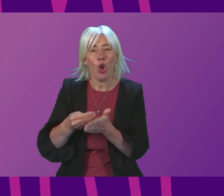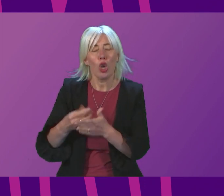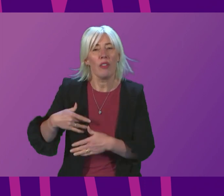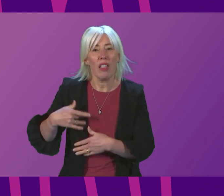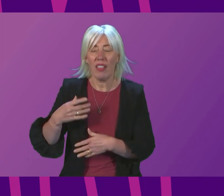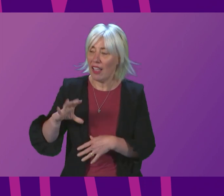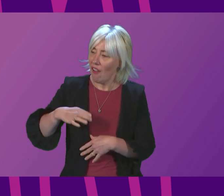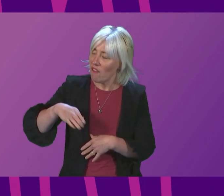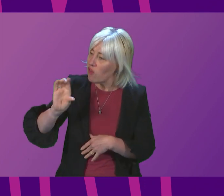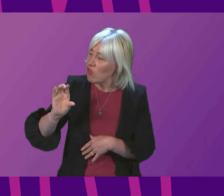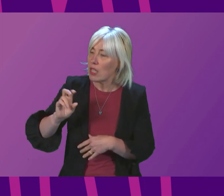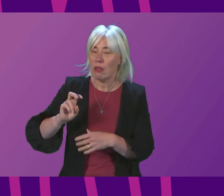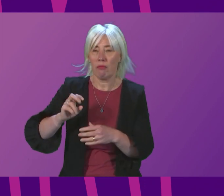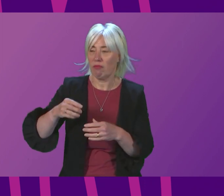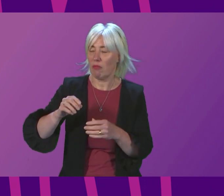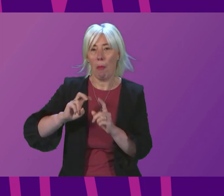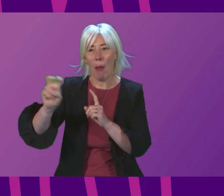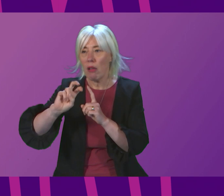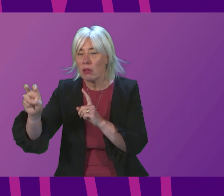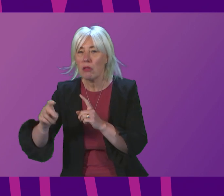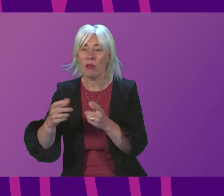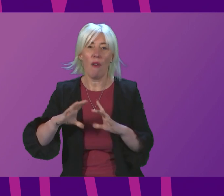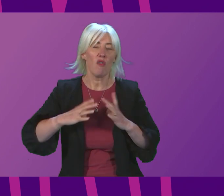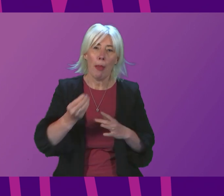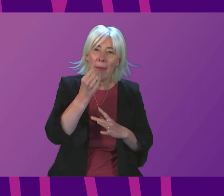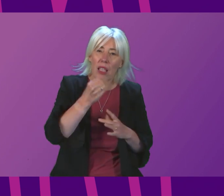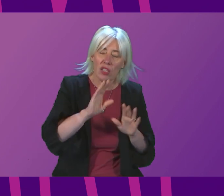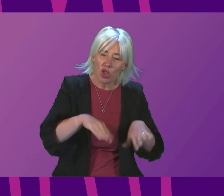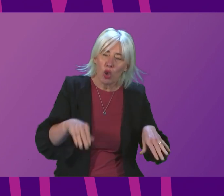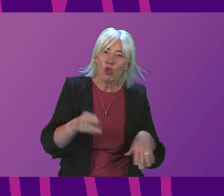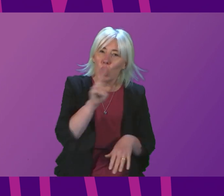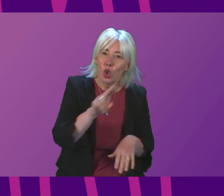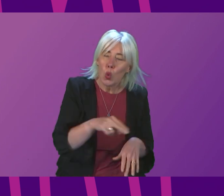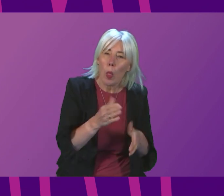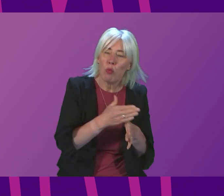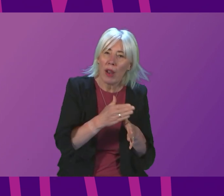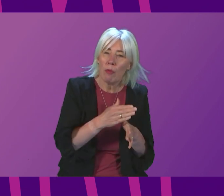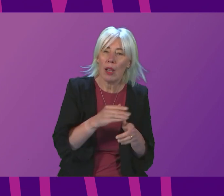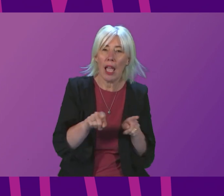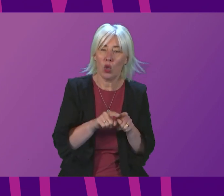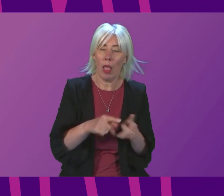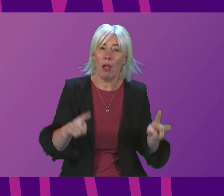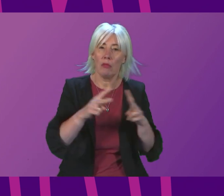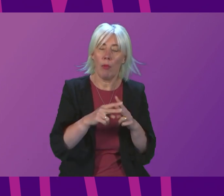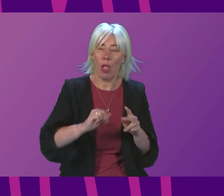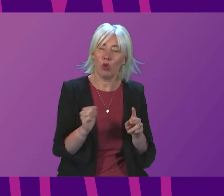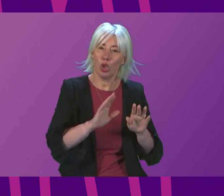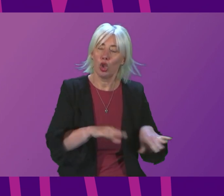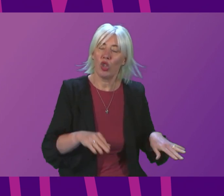people, free school meals for primary school children and, as the First Minister has just said, doubling the Scottish child payment?